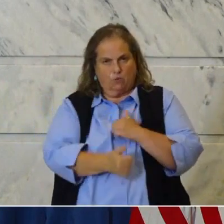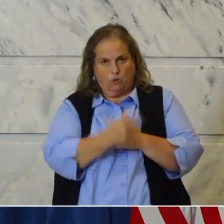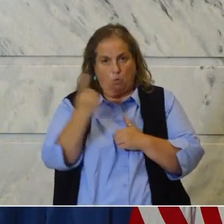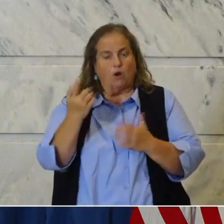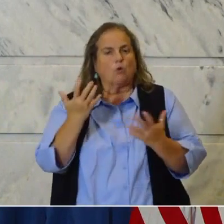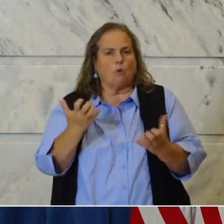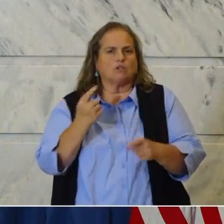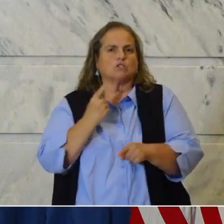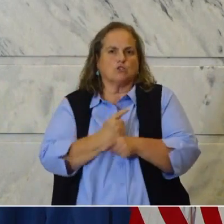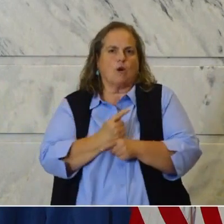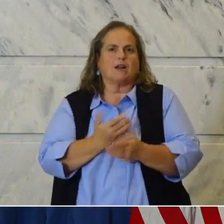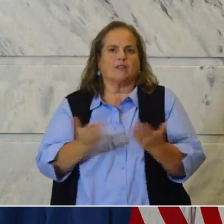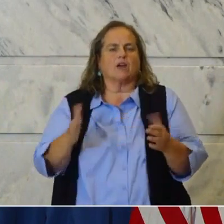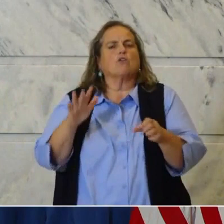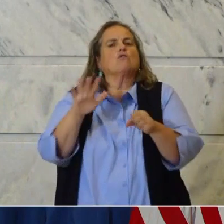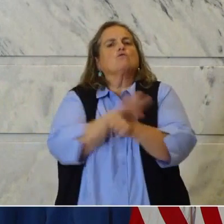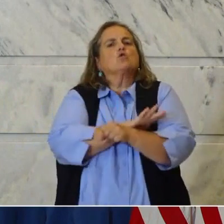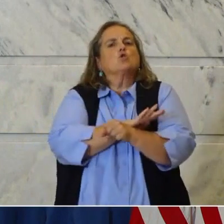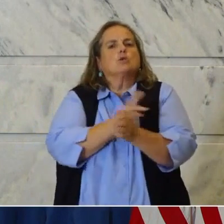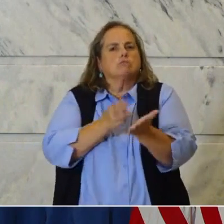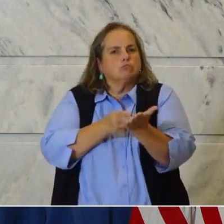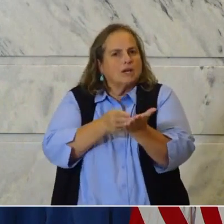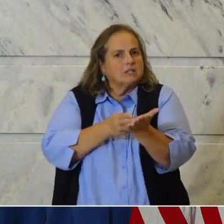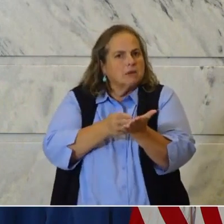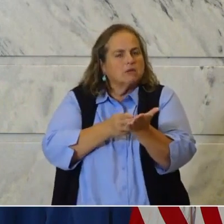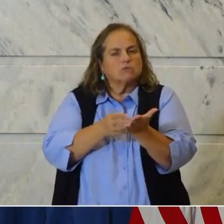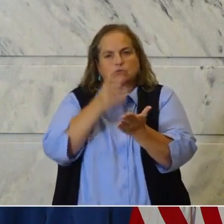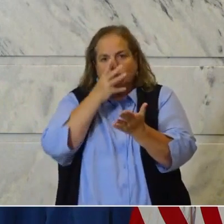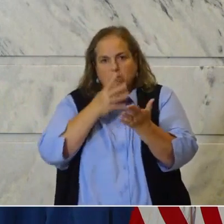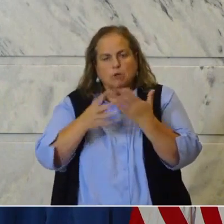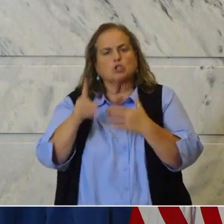and full transparency should be required not just for the health of the